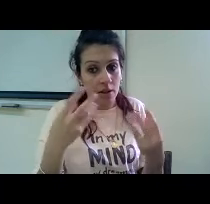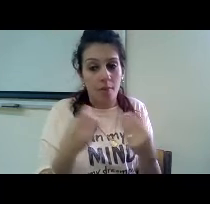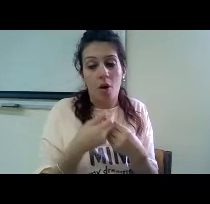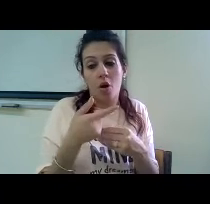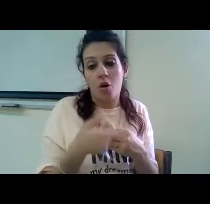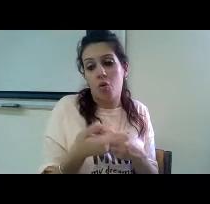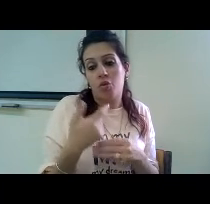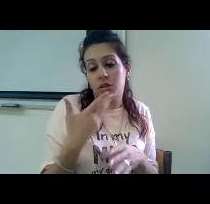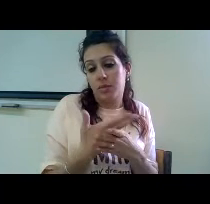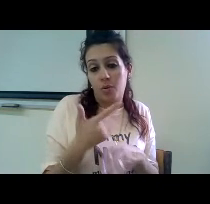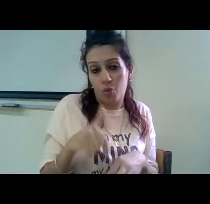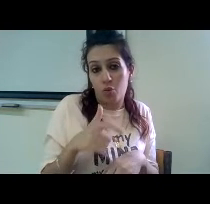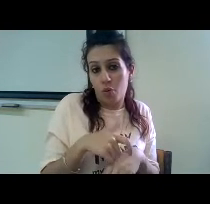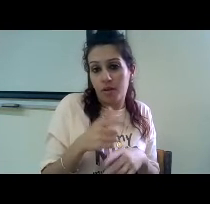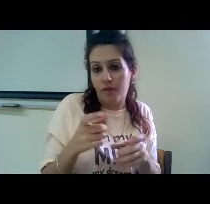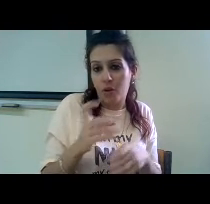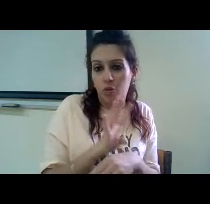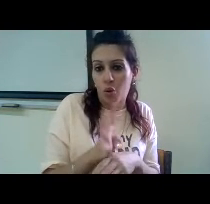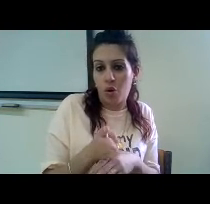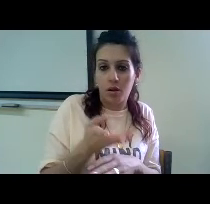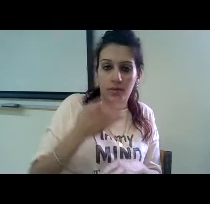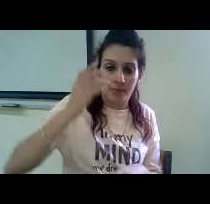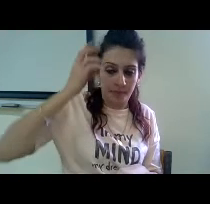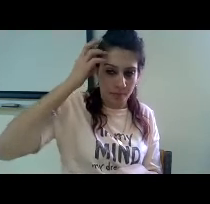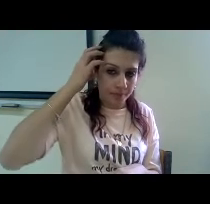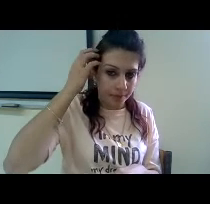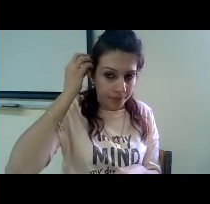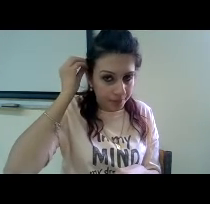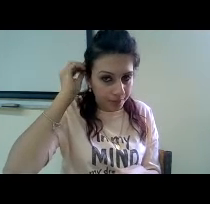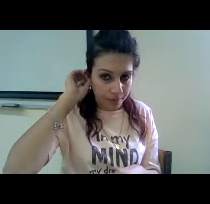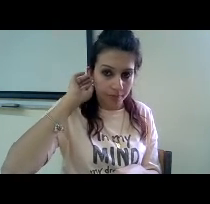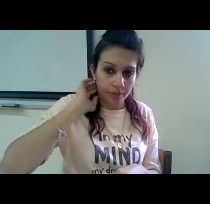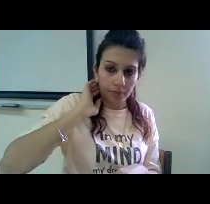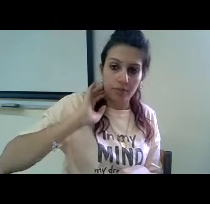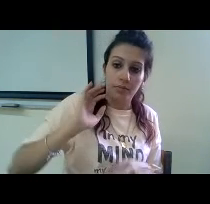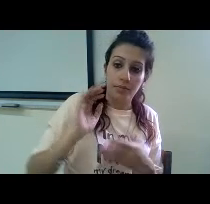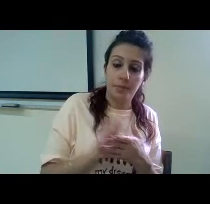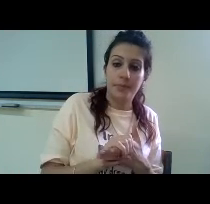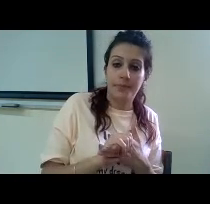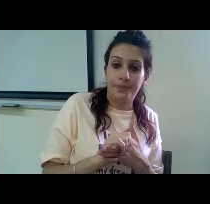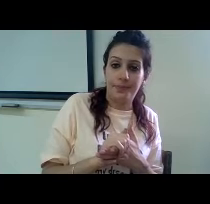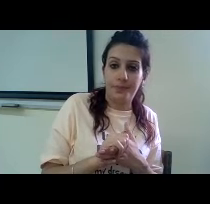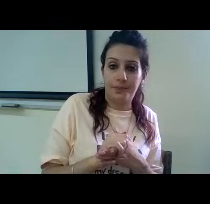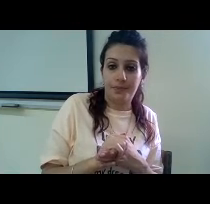It's hard to have a face to face interaction. So that's also very important to